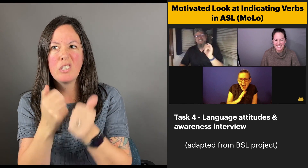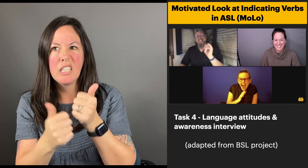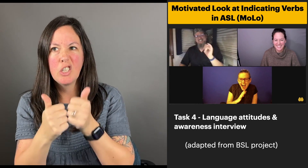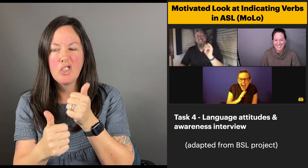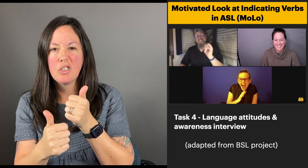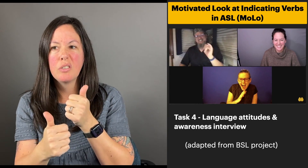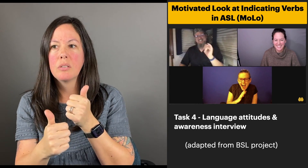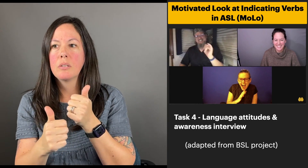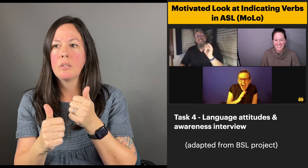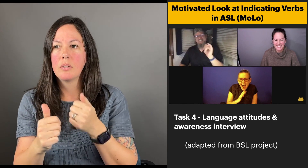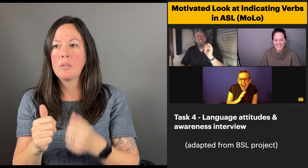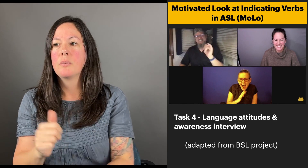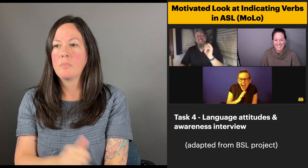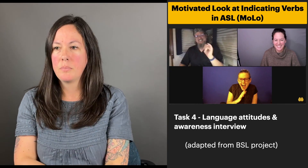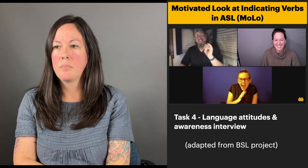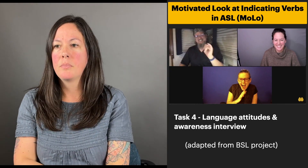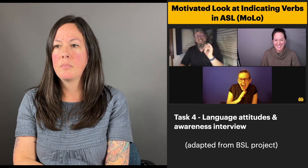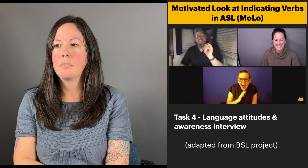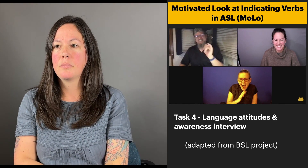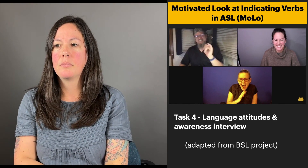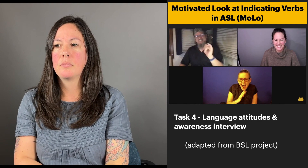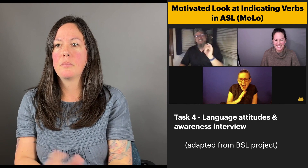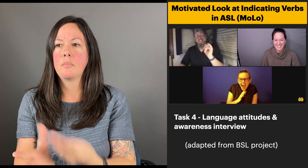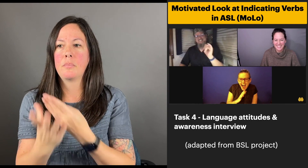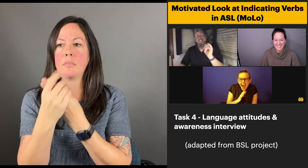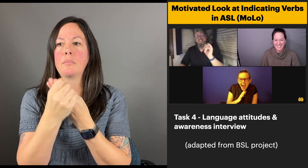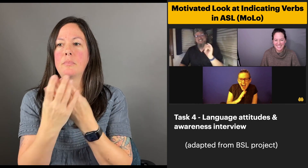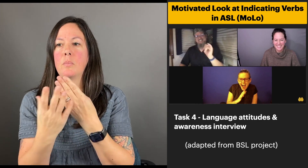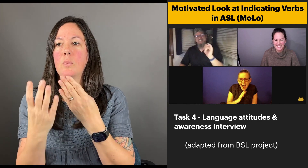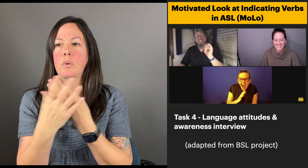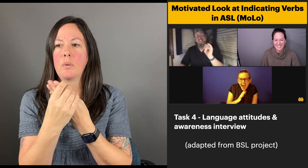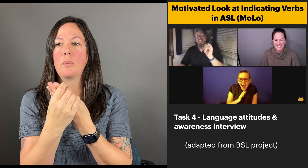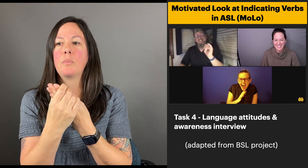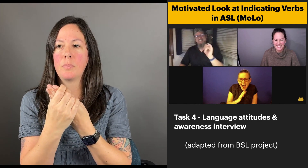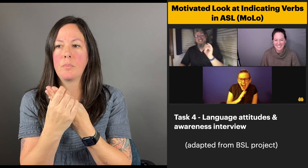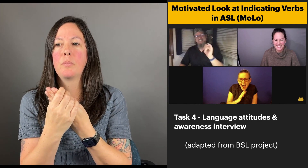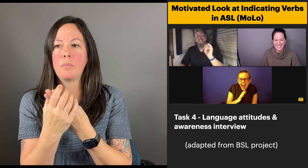Etc so each of those four tasks um